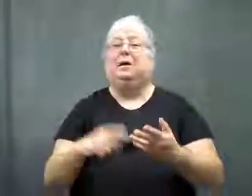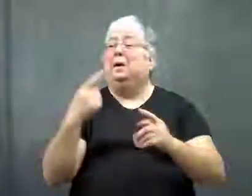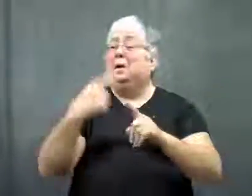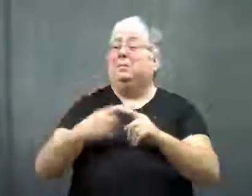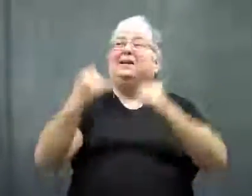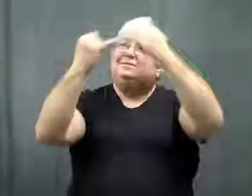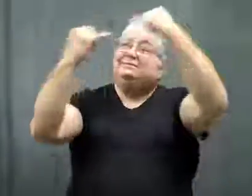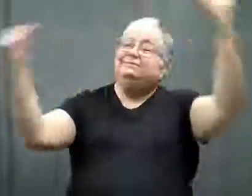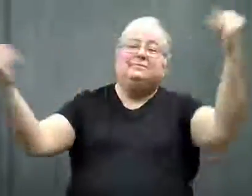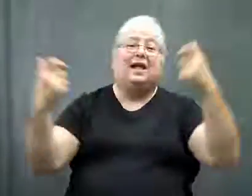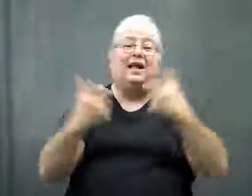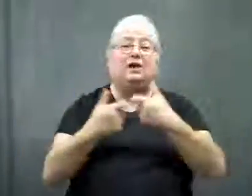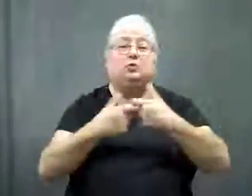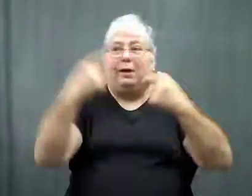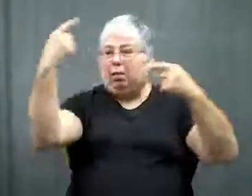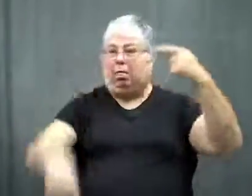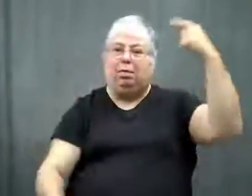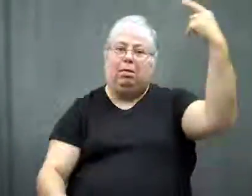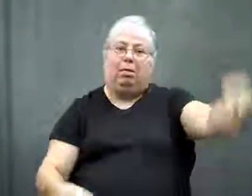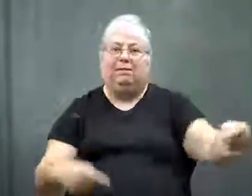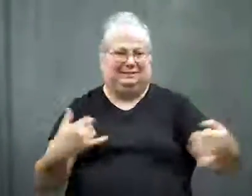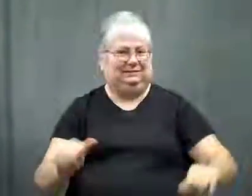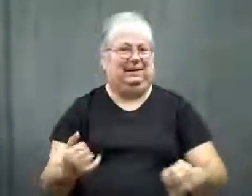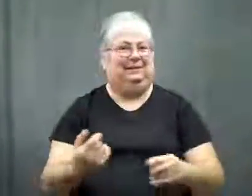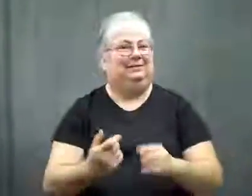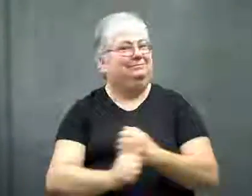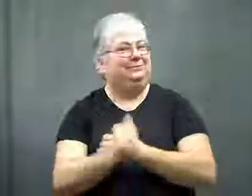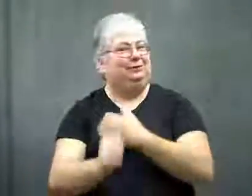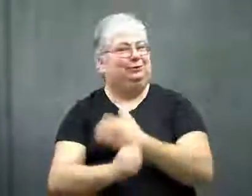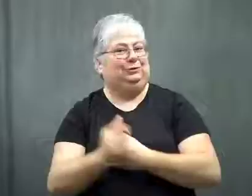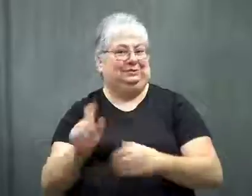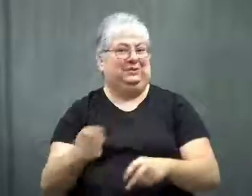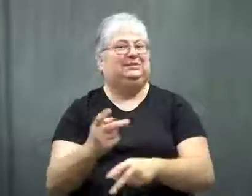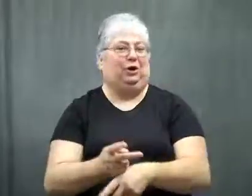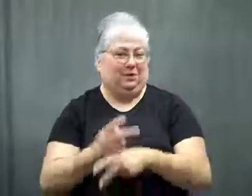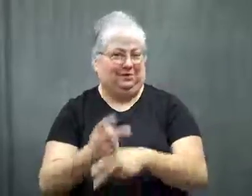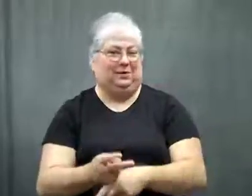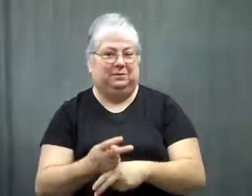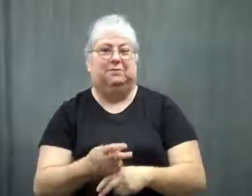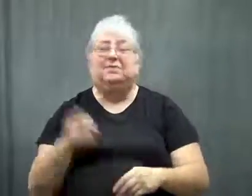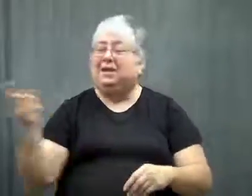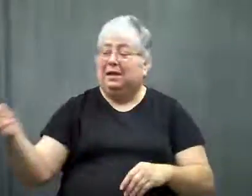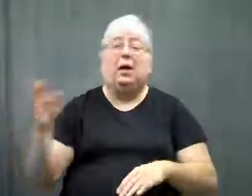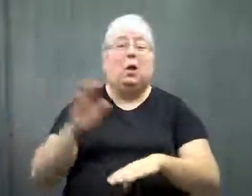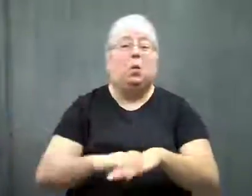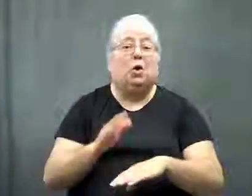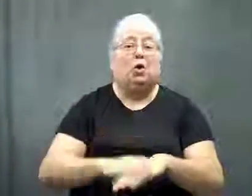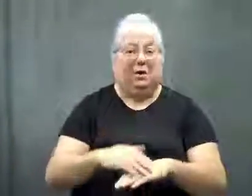Downed power lines were still dangerous.